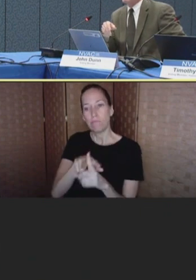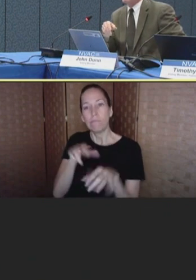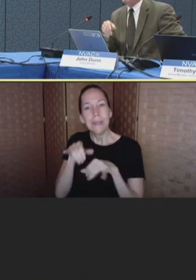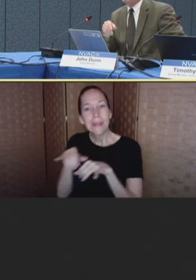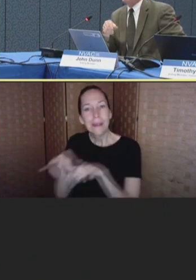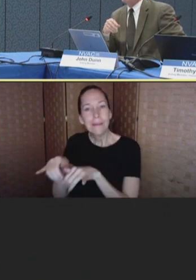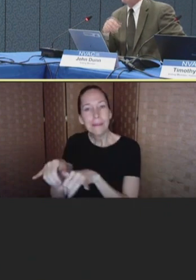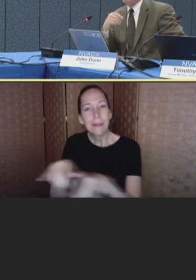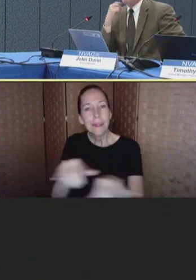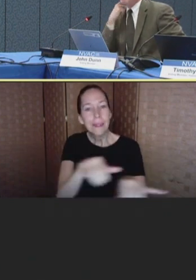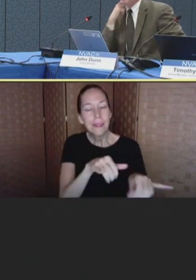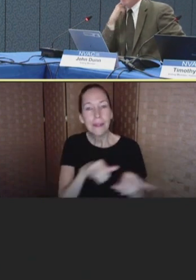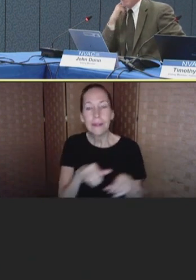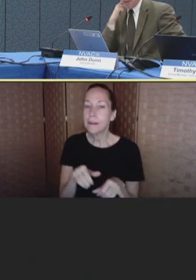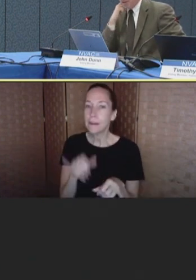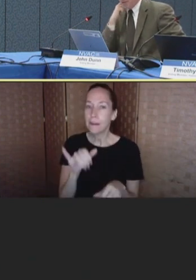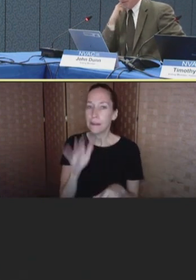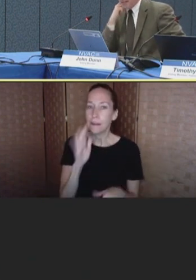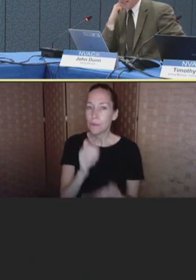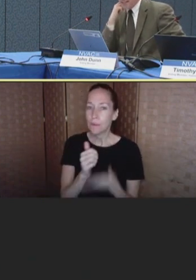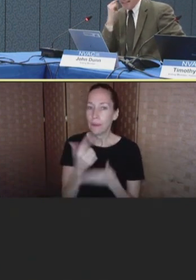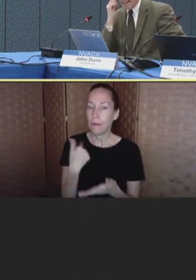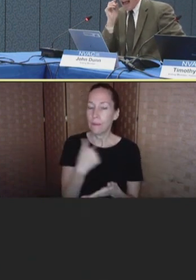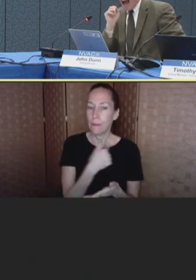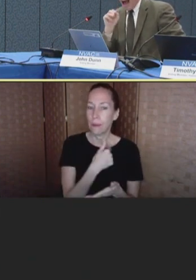what really is happening from study to study.